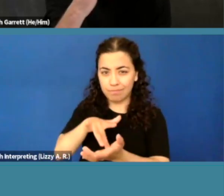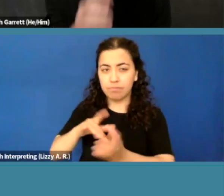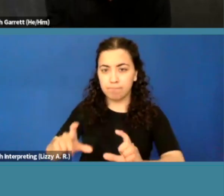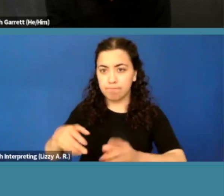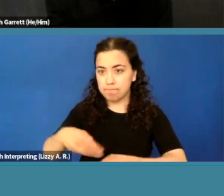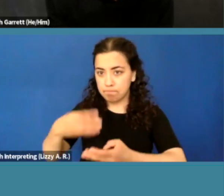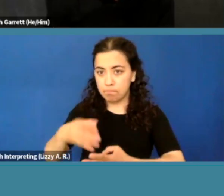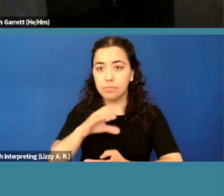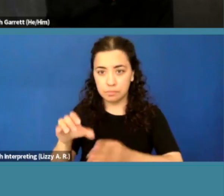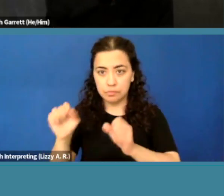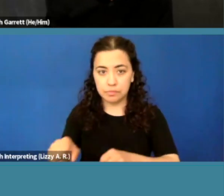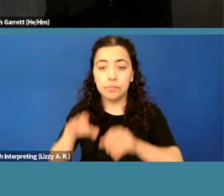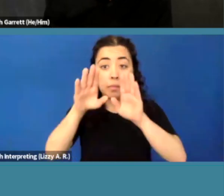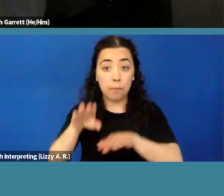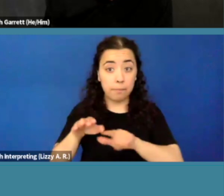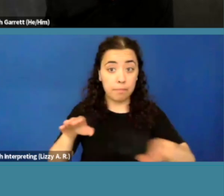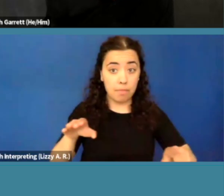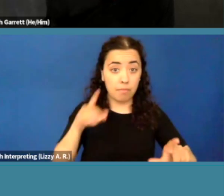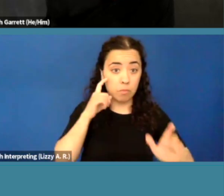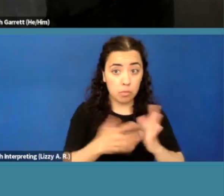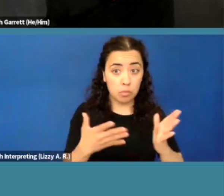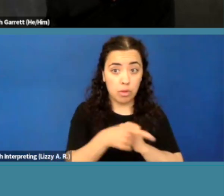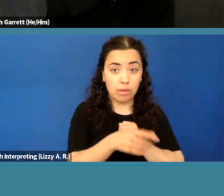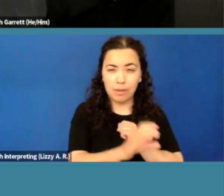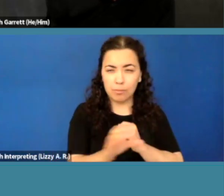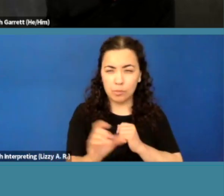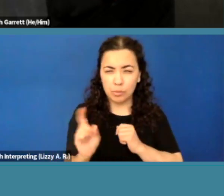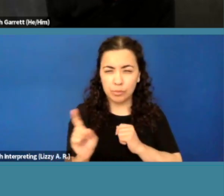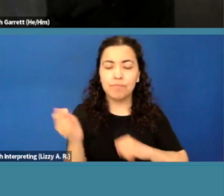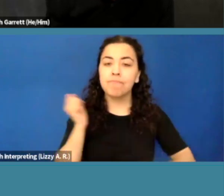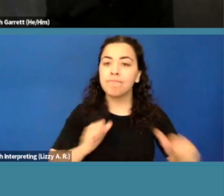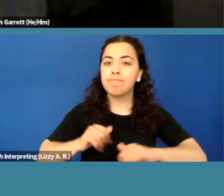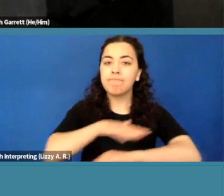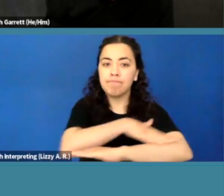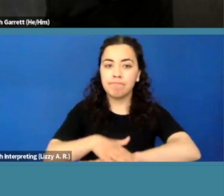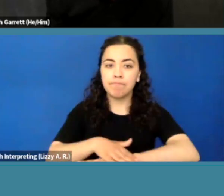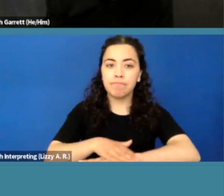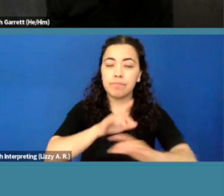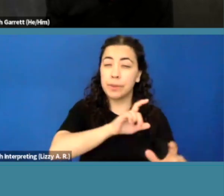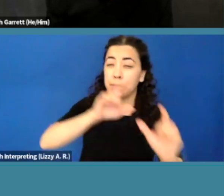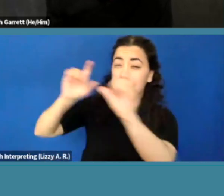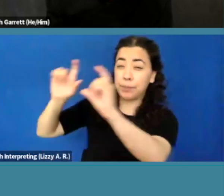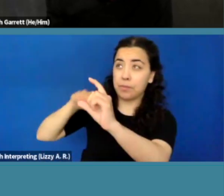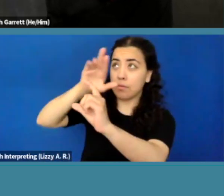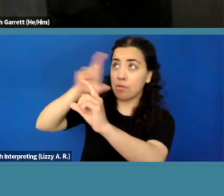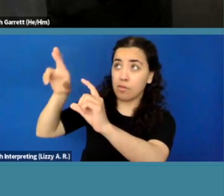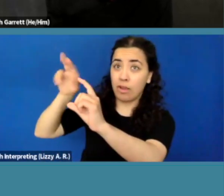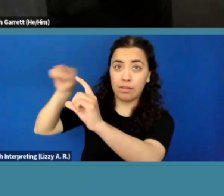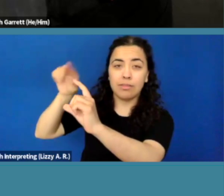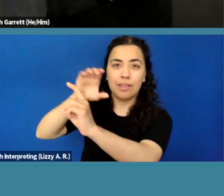And then bottom left photo is a theatrical performance, and you'll see captions on the upper right of the stage.